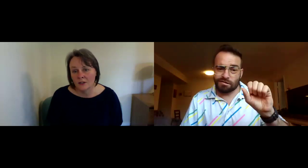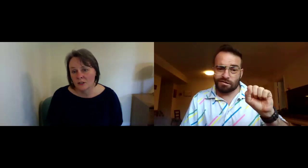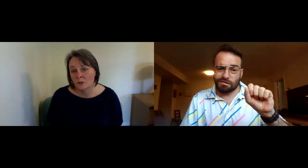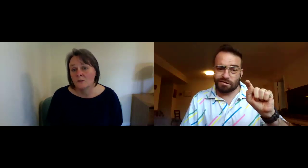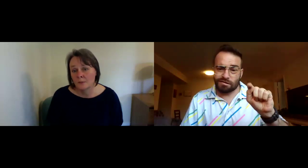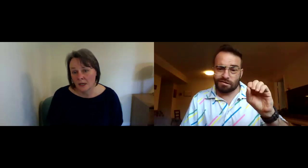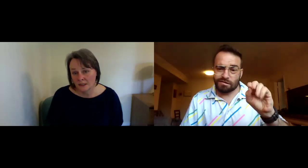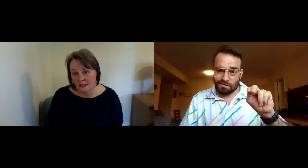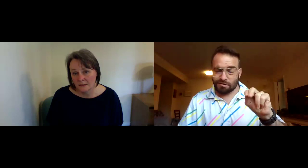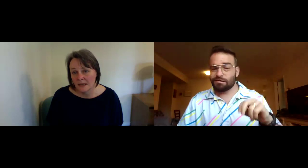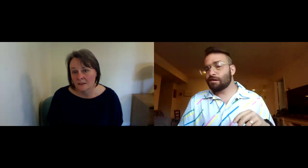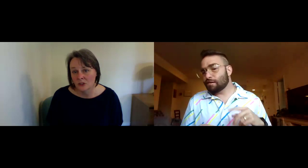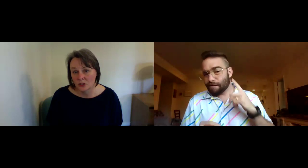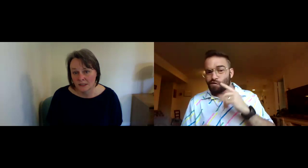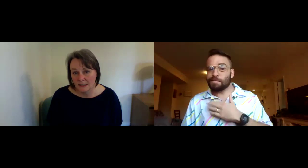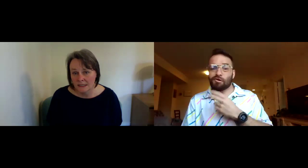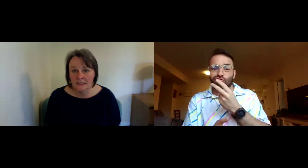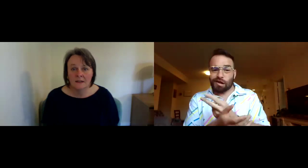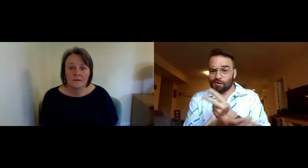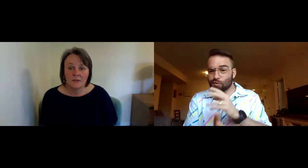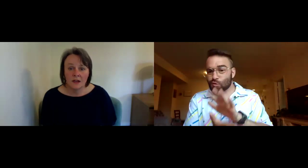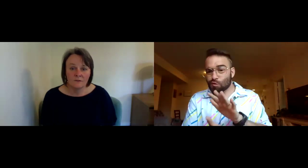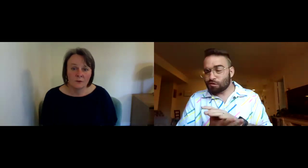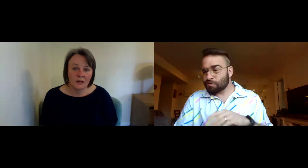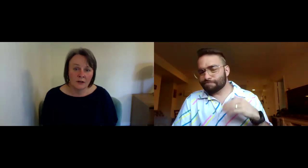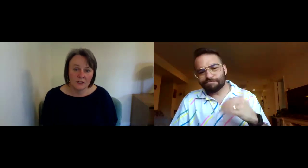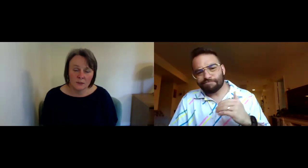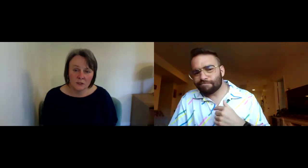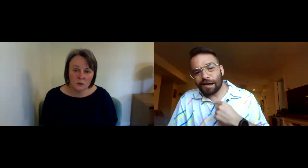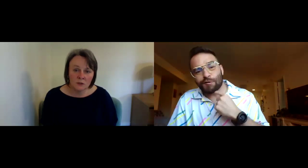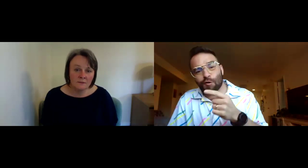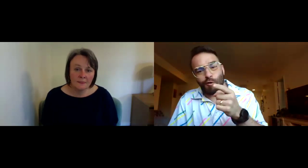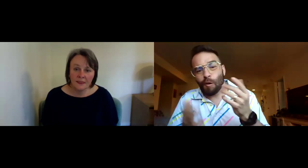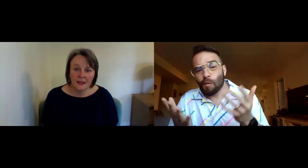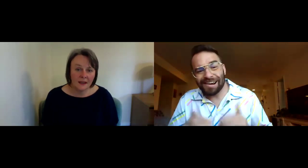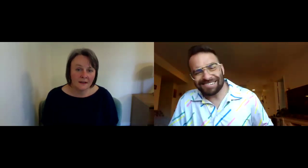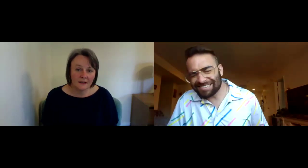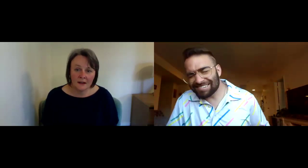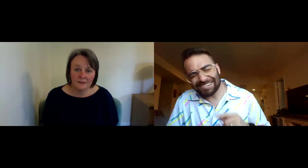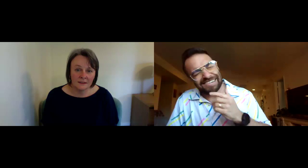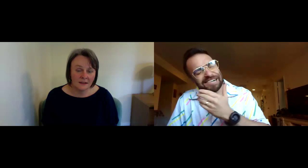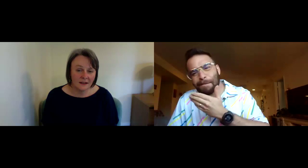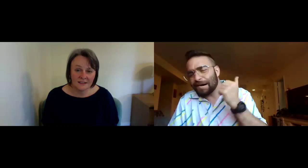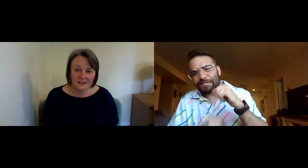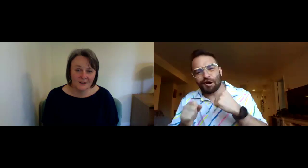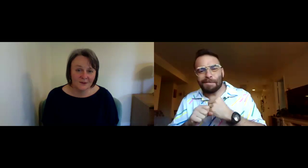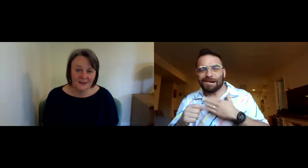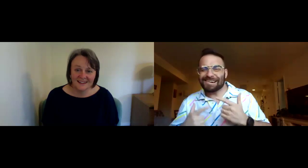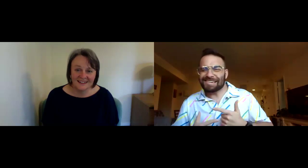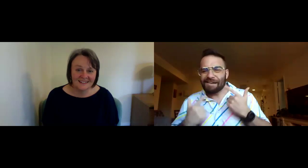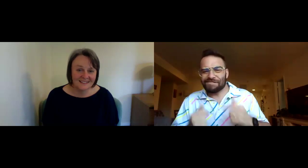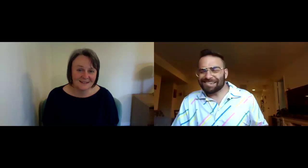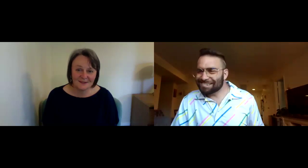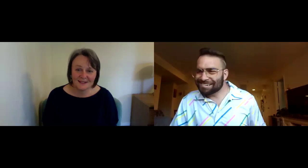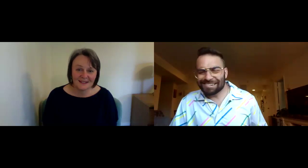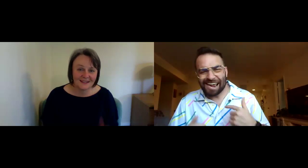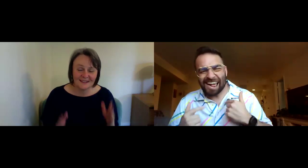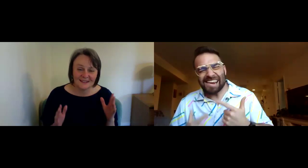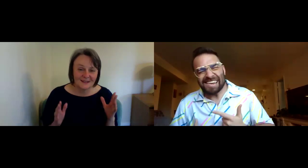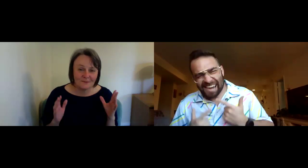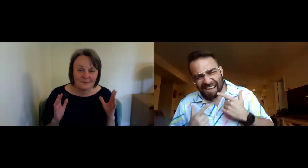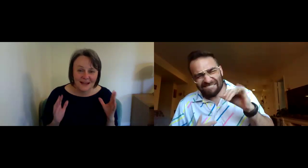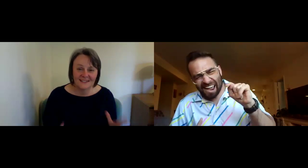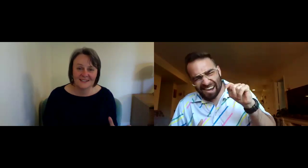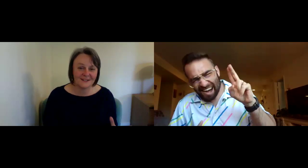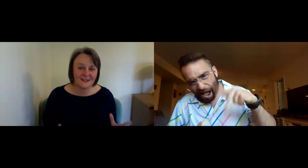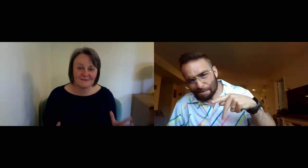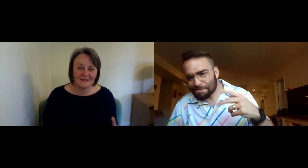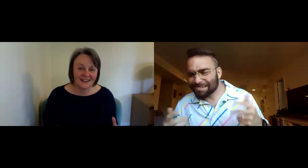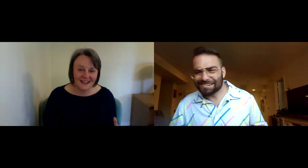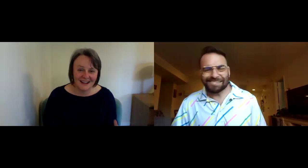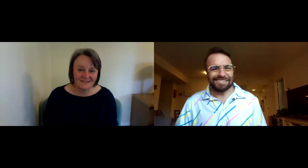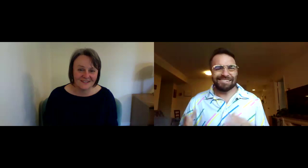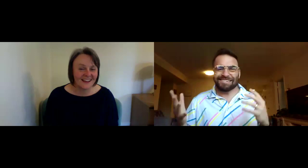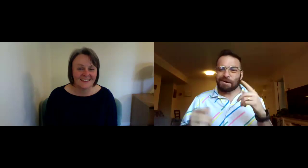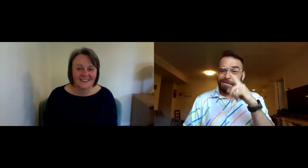I actually moved to Boston, MA, for my graduate school. And, I mean, just to tell you, it was like the best year of my life!